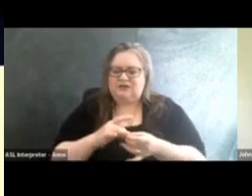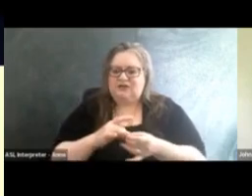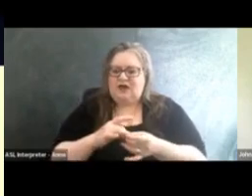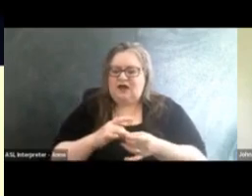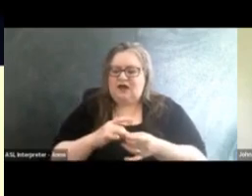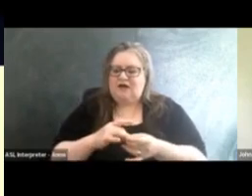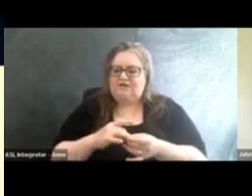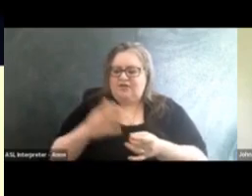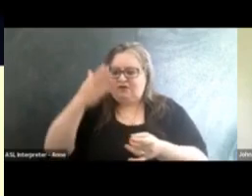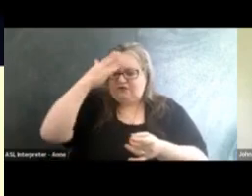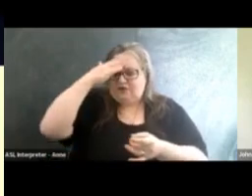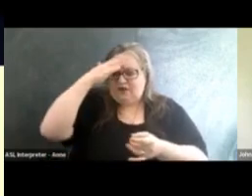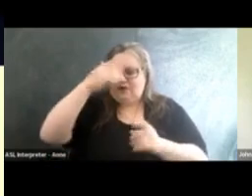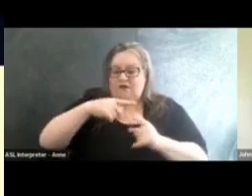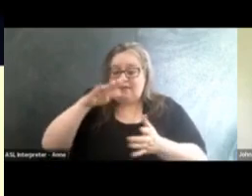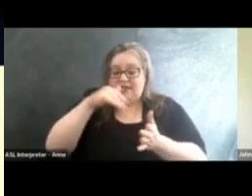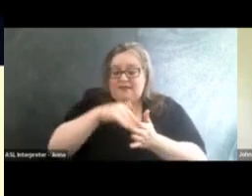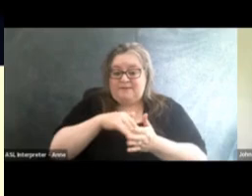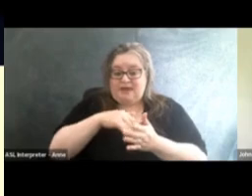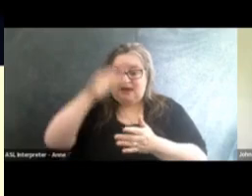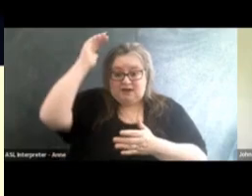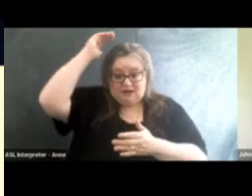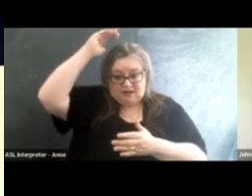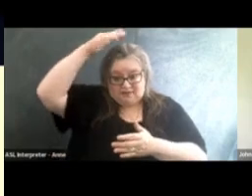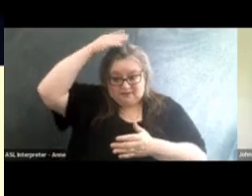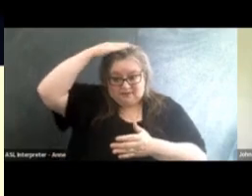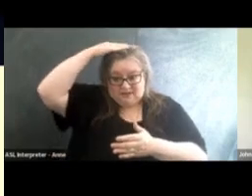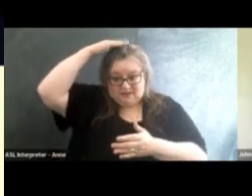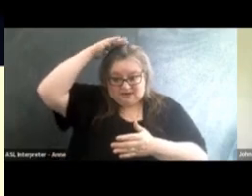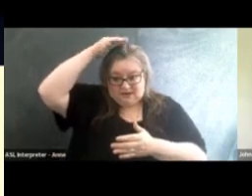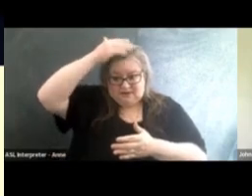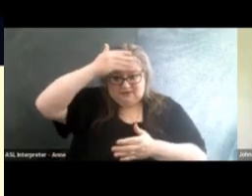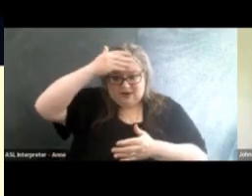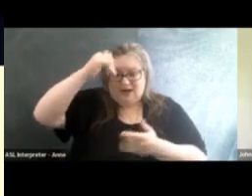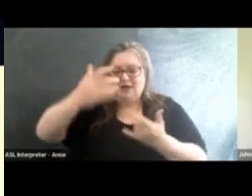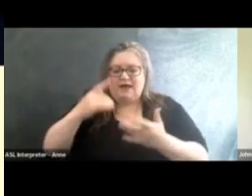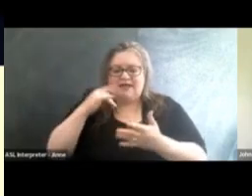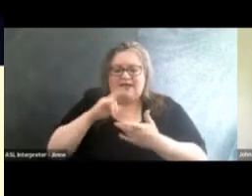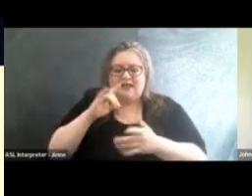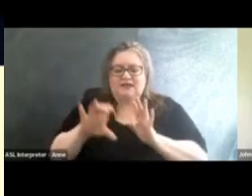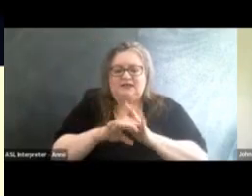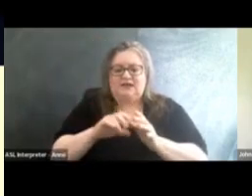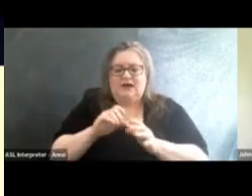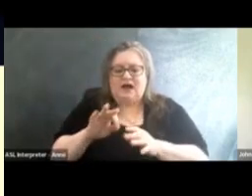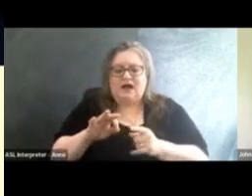into the mid from the midbrain into the frontal lobes. Now you might think this is a schematic of the effects of traumatic